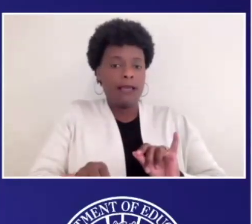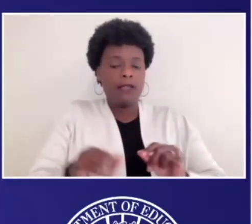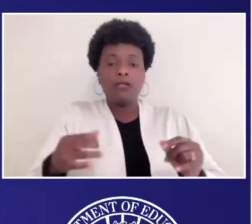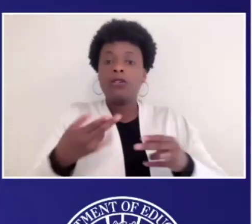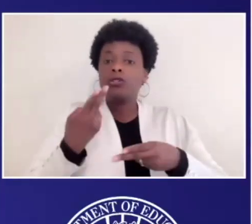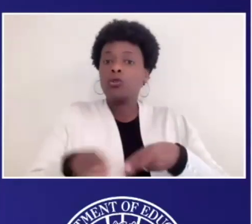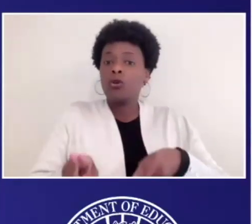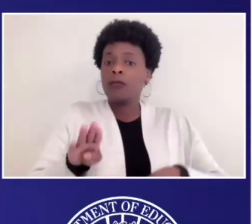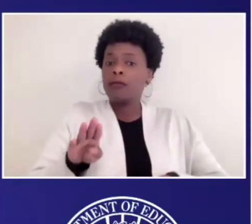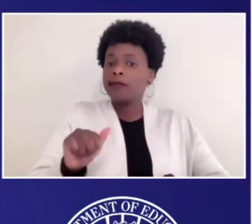Deborah?